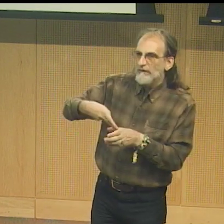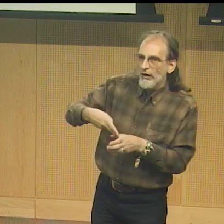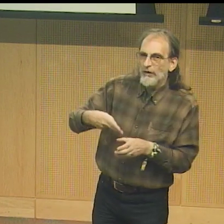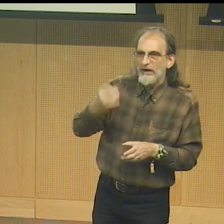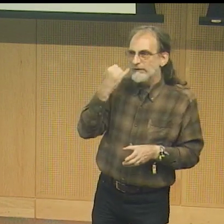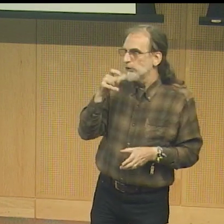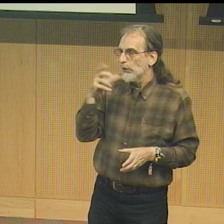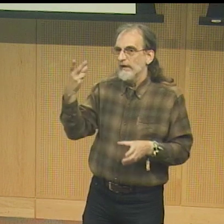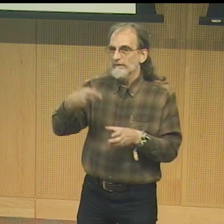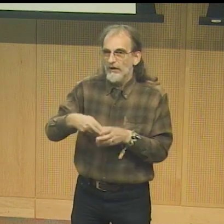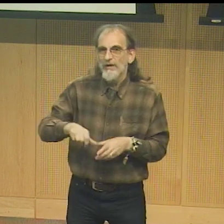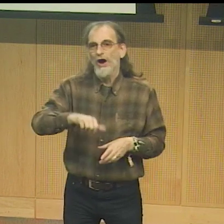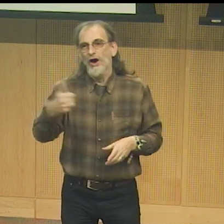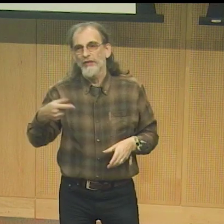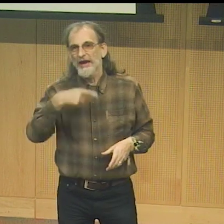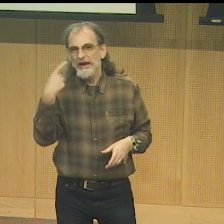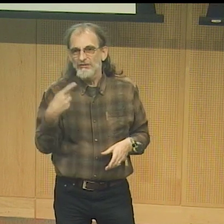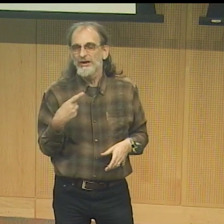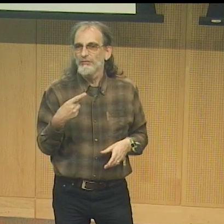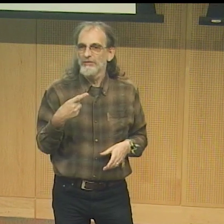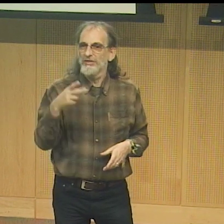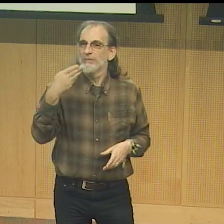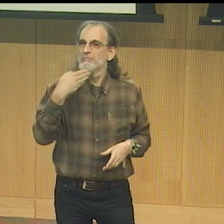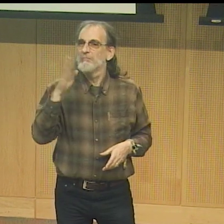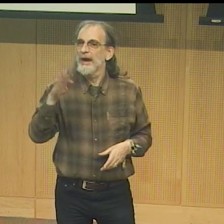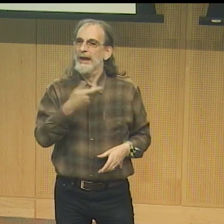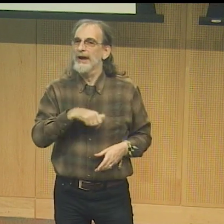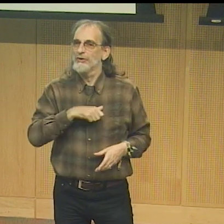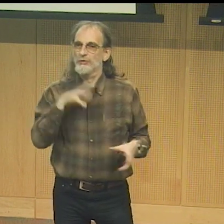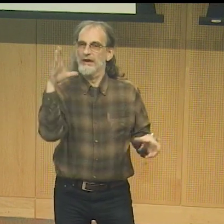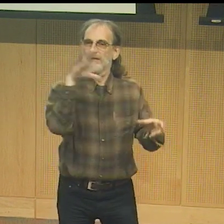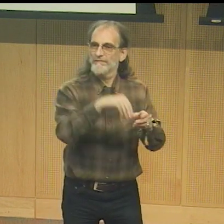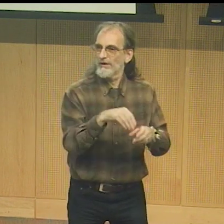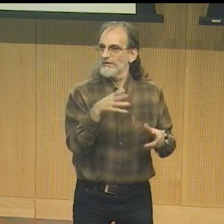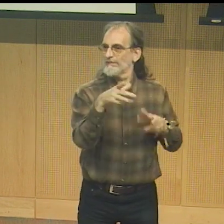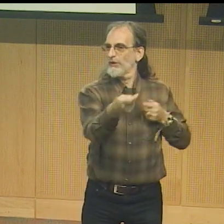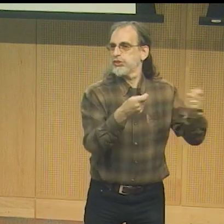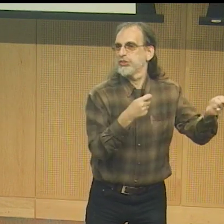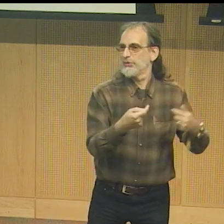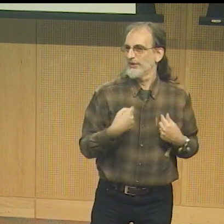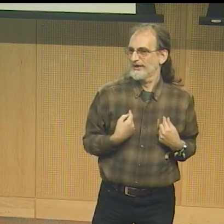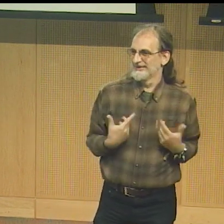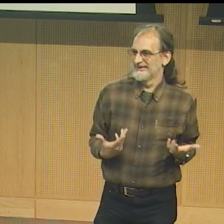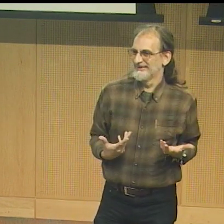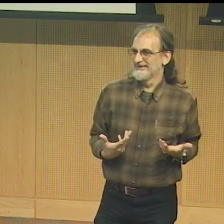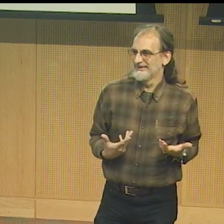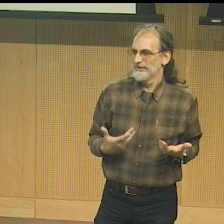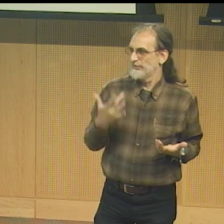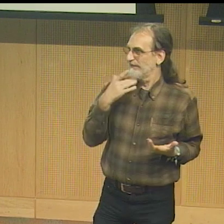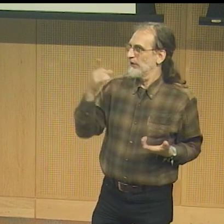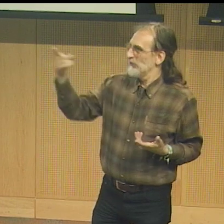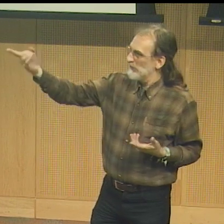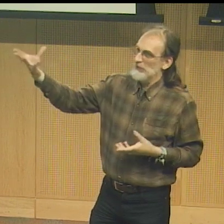But what I say to them is you really have to get involved. You have to get involved because you have to be an ally.